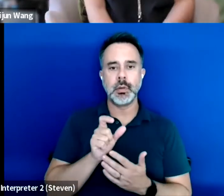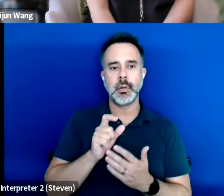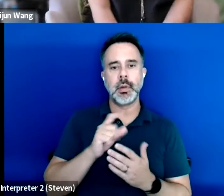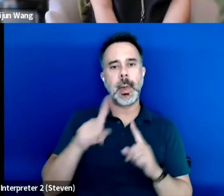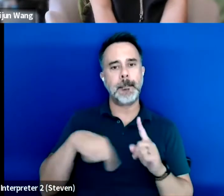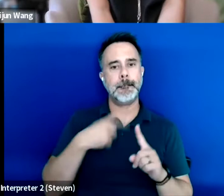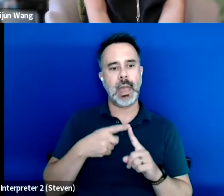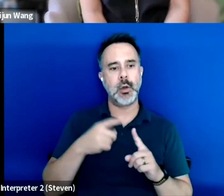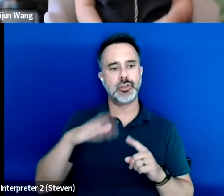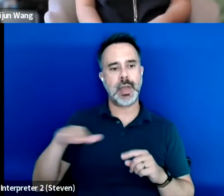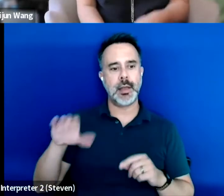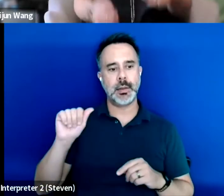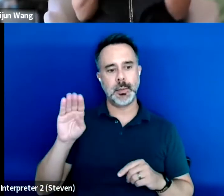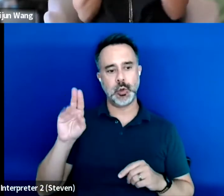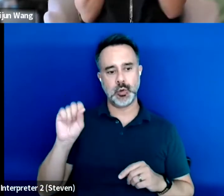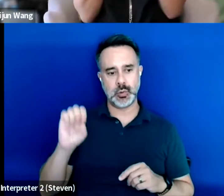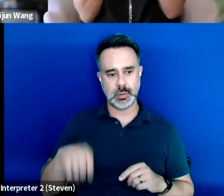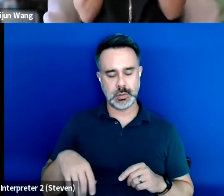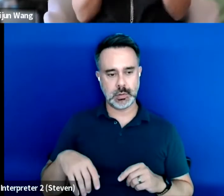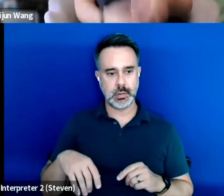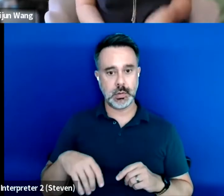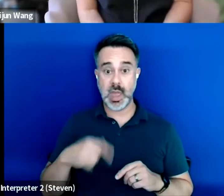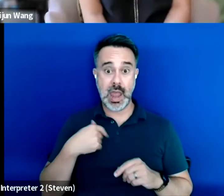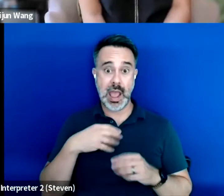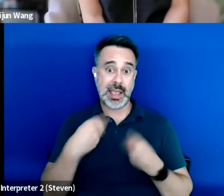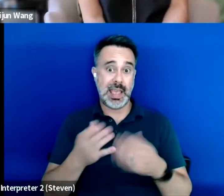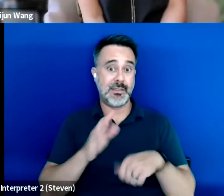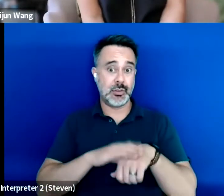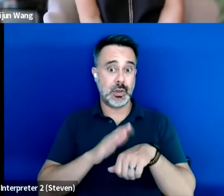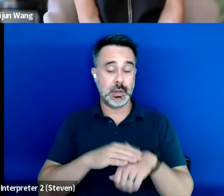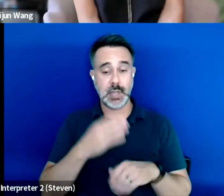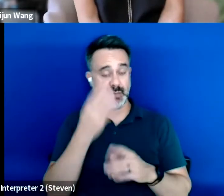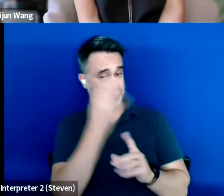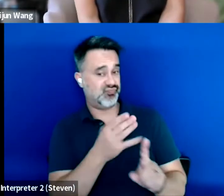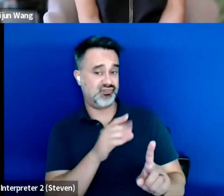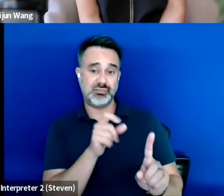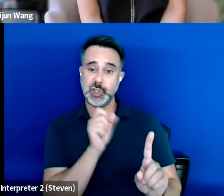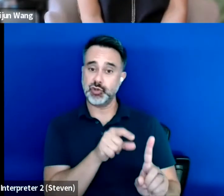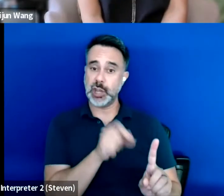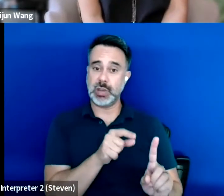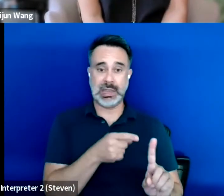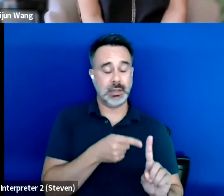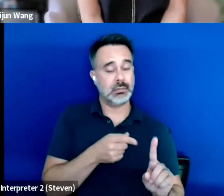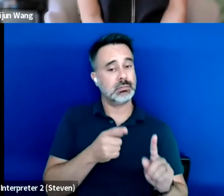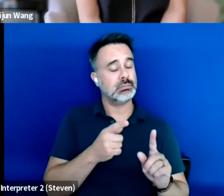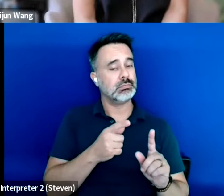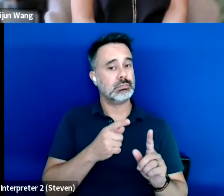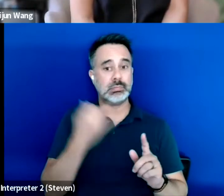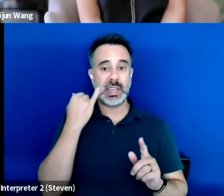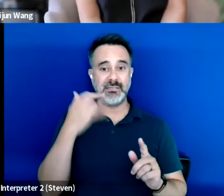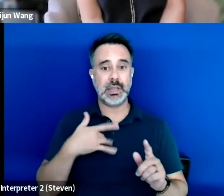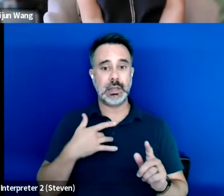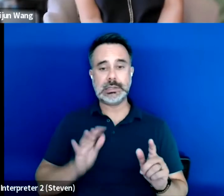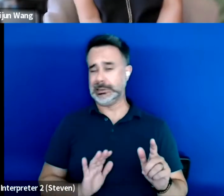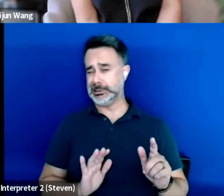and blah, miserable the whole time. It's complex PTSD often is hilarious.